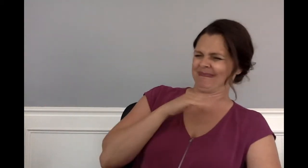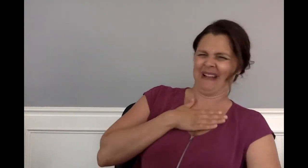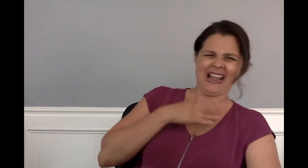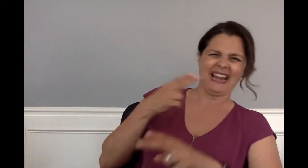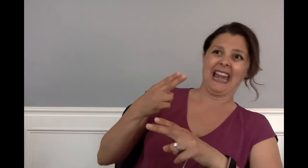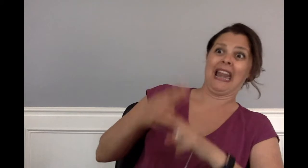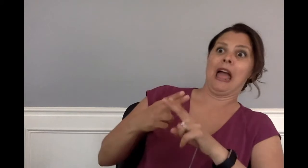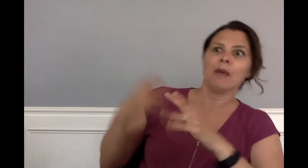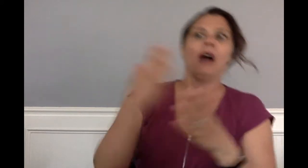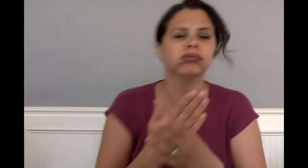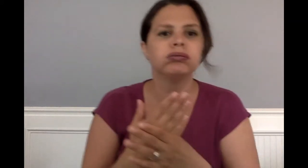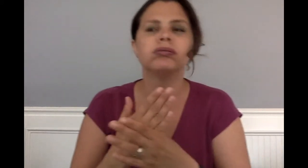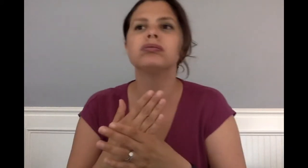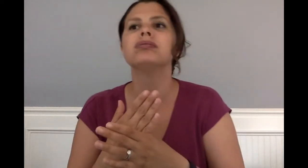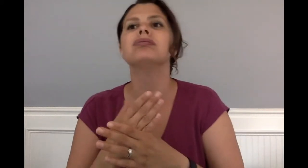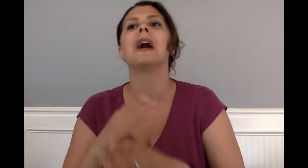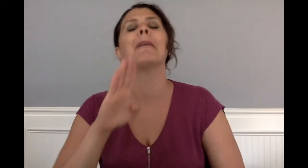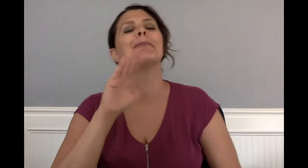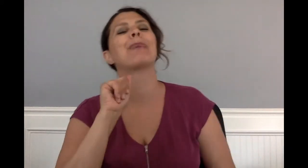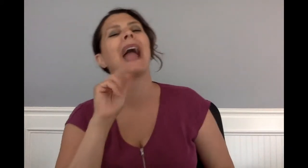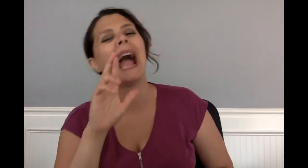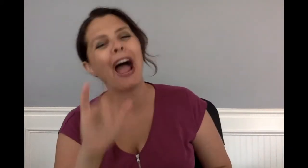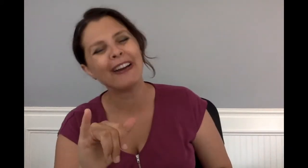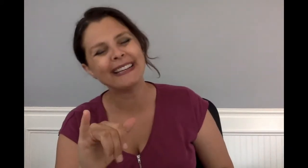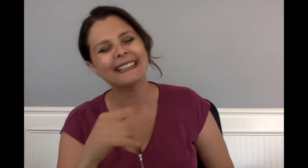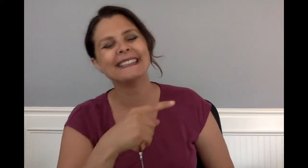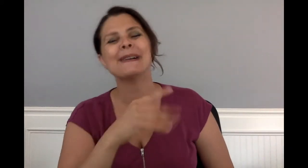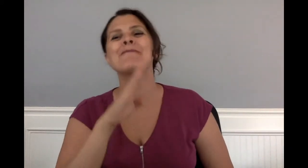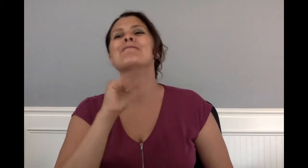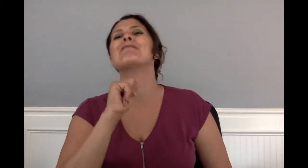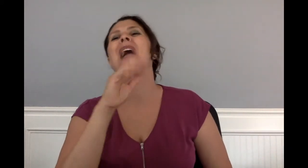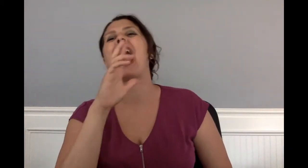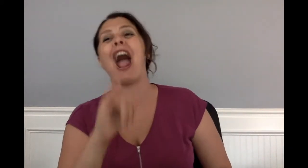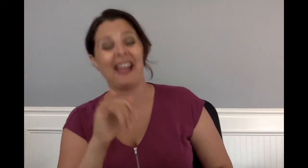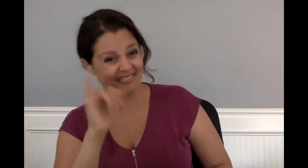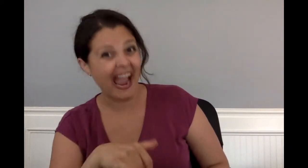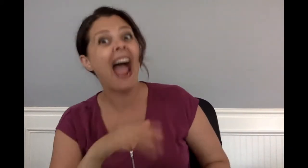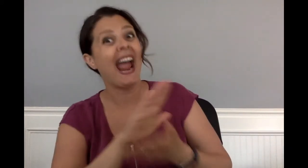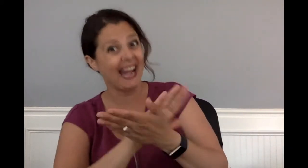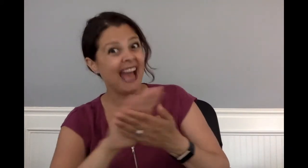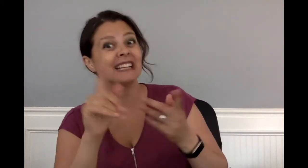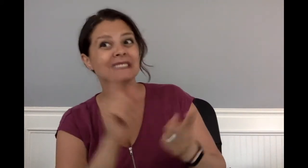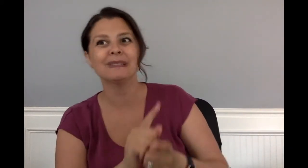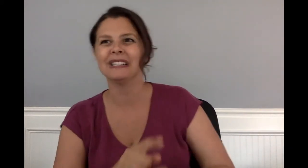“No,” Charlie said. “My name is—”“Barry. Barry, it’s a pleasure to meet—”